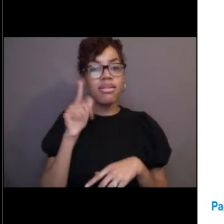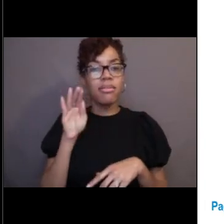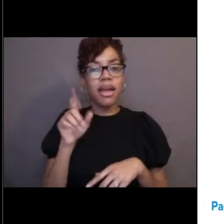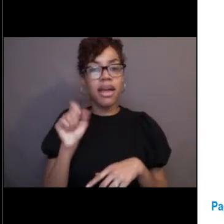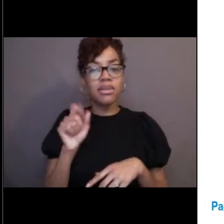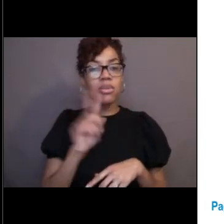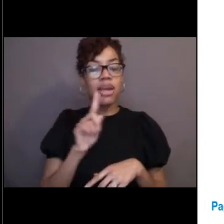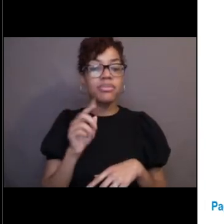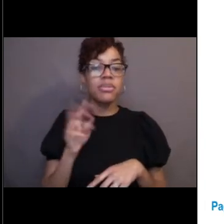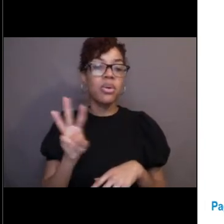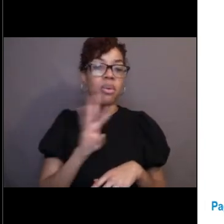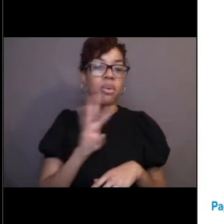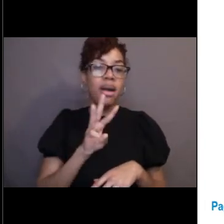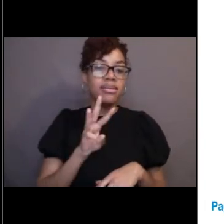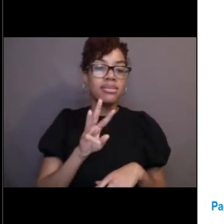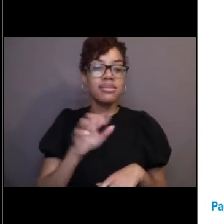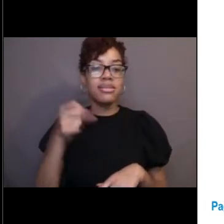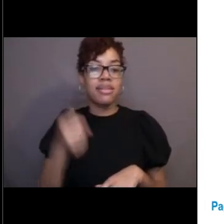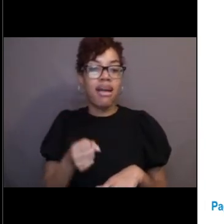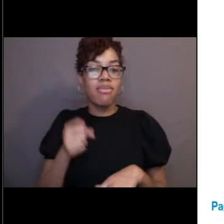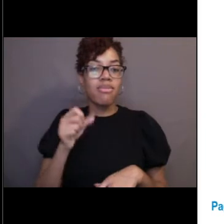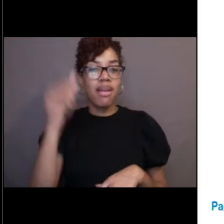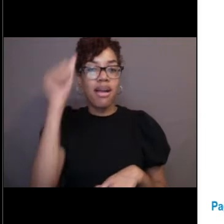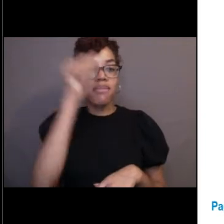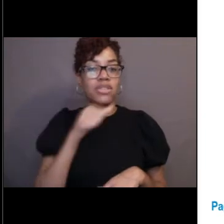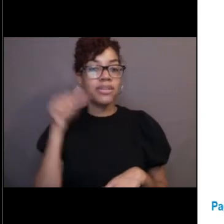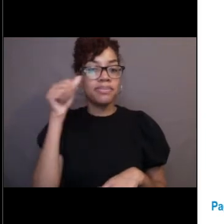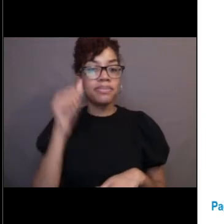And like I said, they're humongous. They can get up to 2,000 pounds.